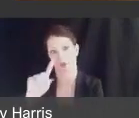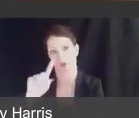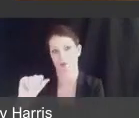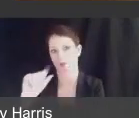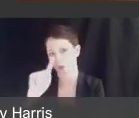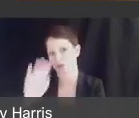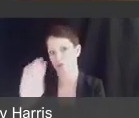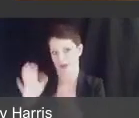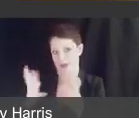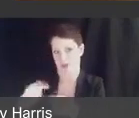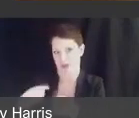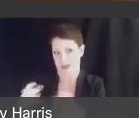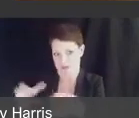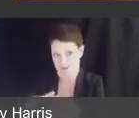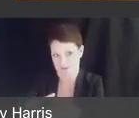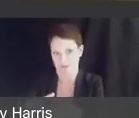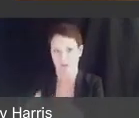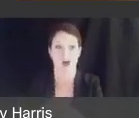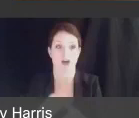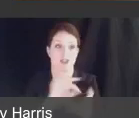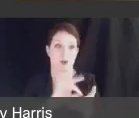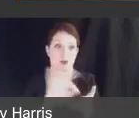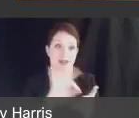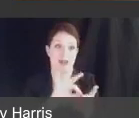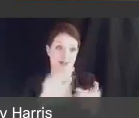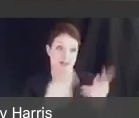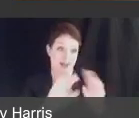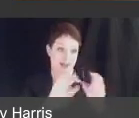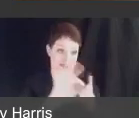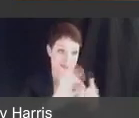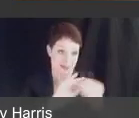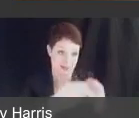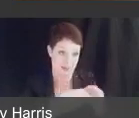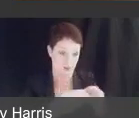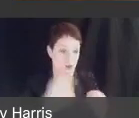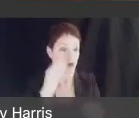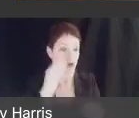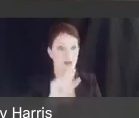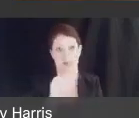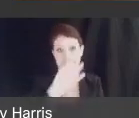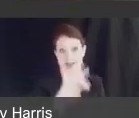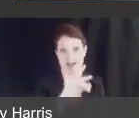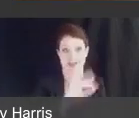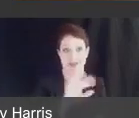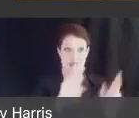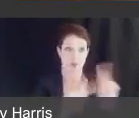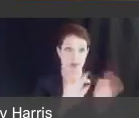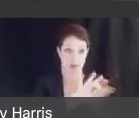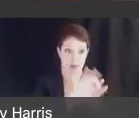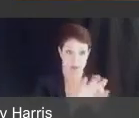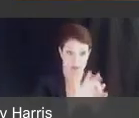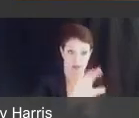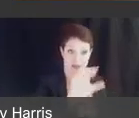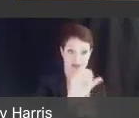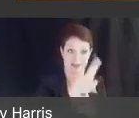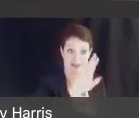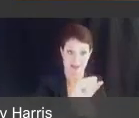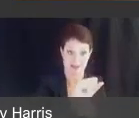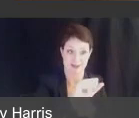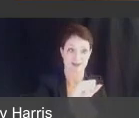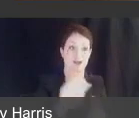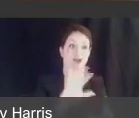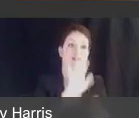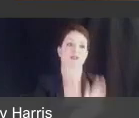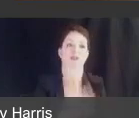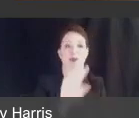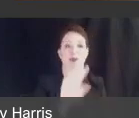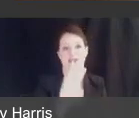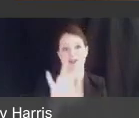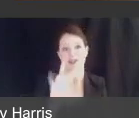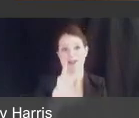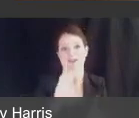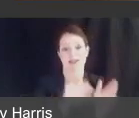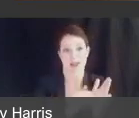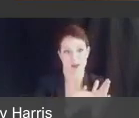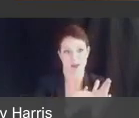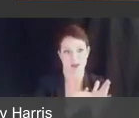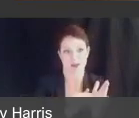taken a look at our Census data and we know from the 2018 Census that there are approximately 66,600